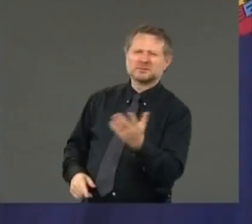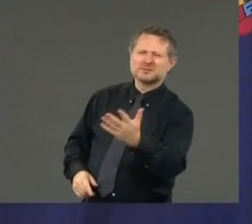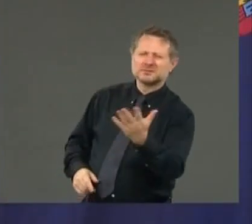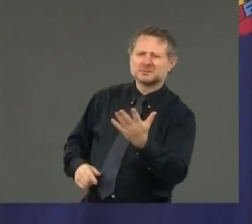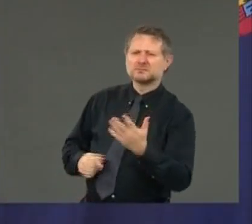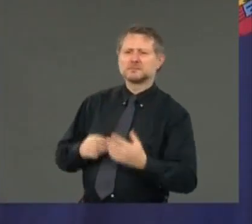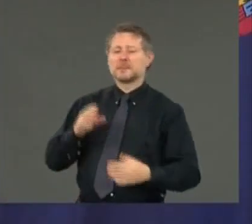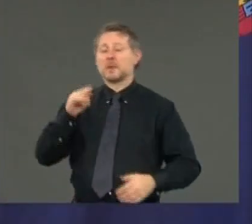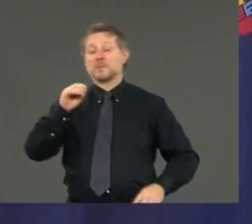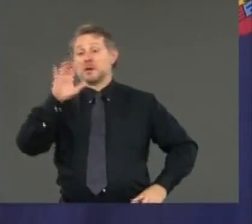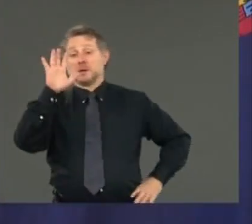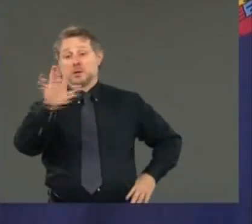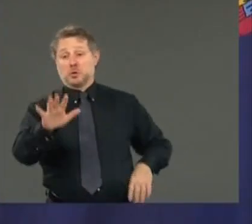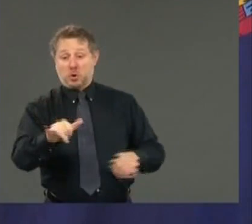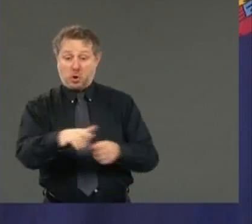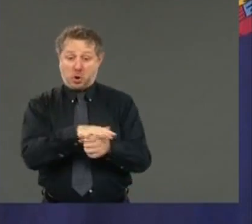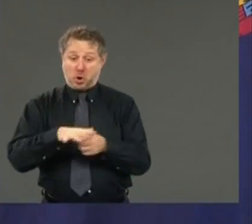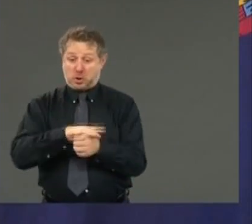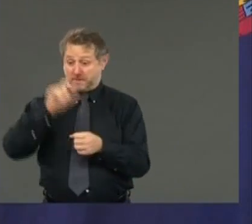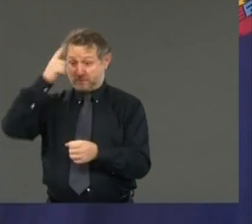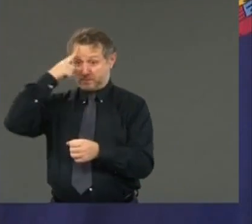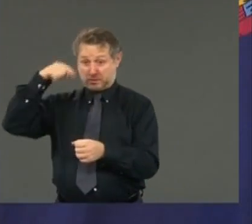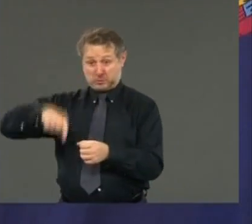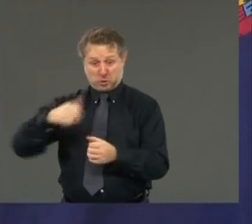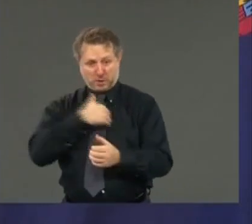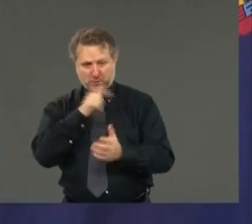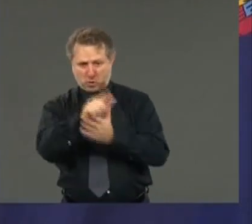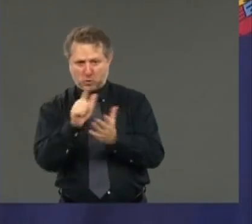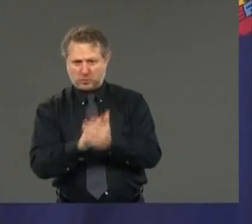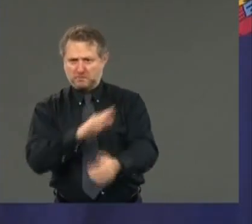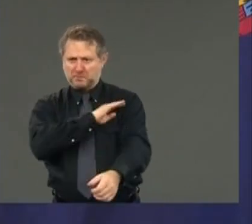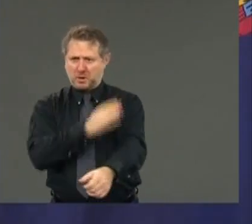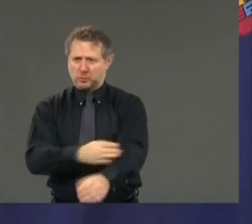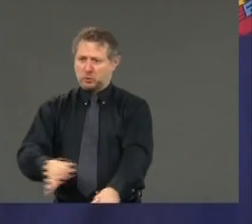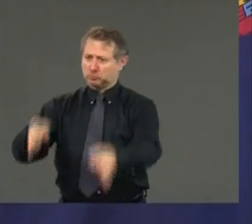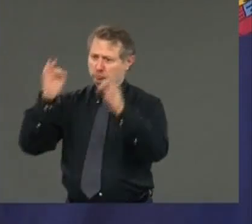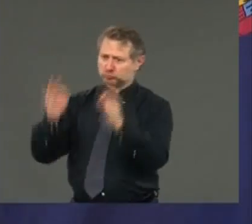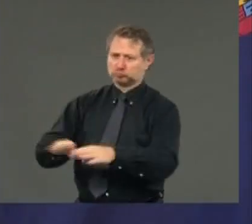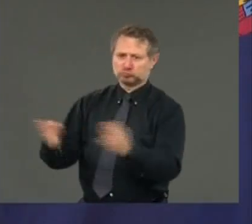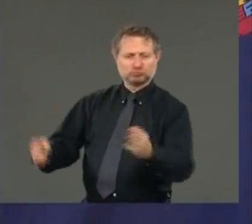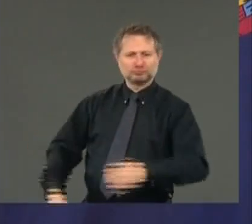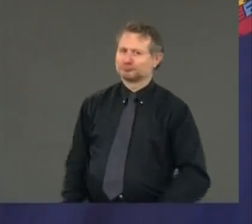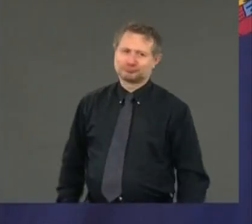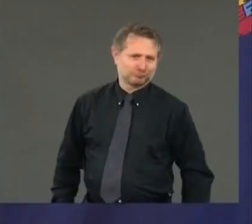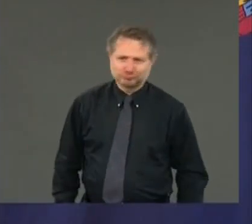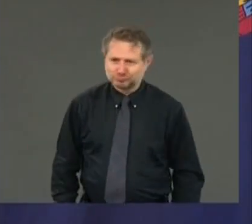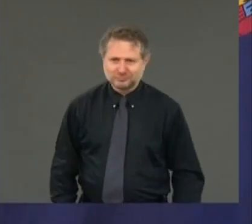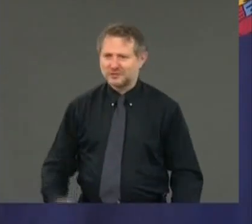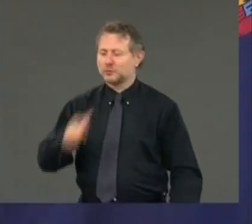THE STATE SAYS, NO, YOU'RE NOT THERE. IF THE LOCAL GOVERNMENTS DO NOT HAVE ANY LEGAL AUTHORITY TO